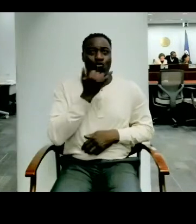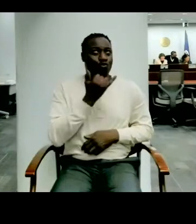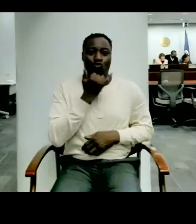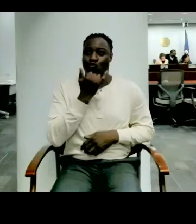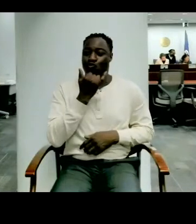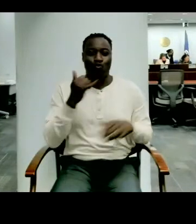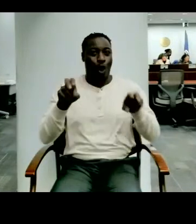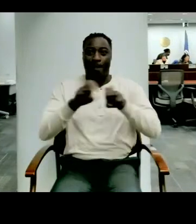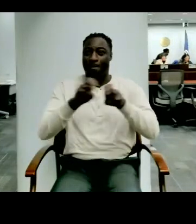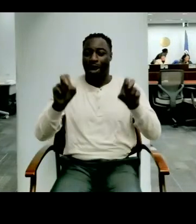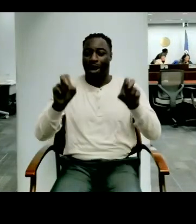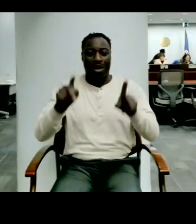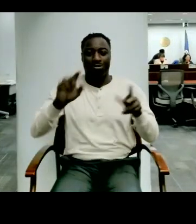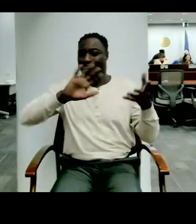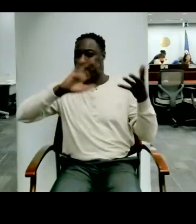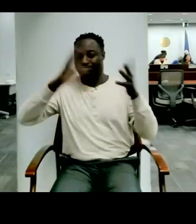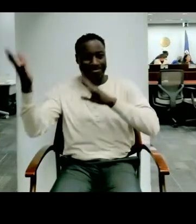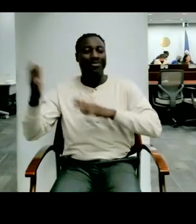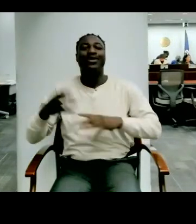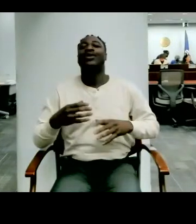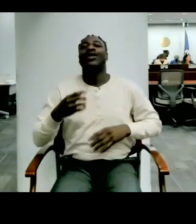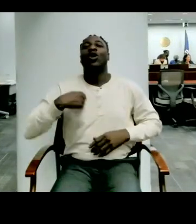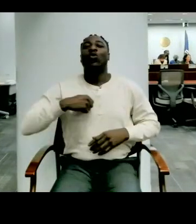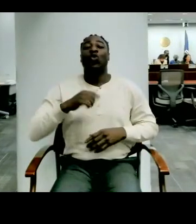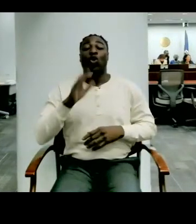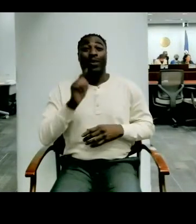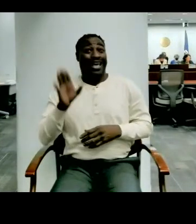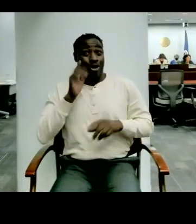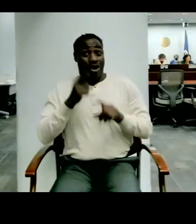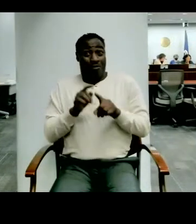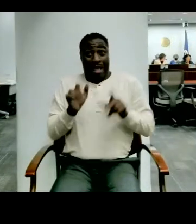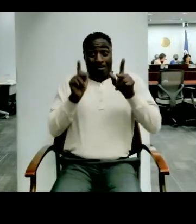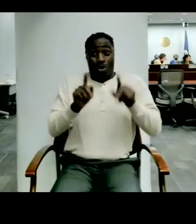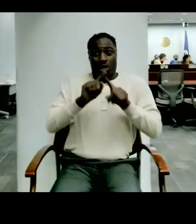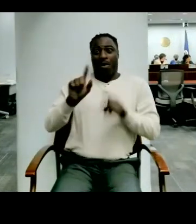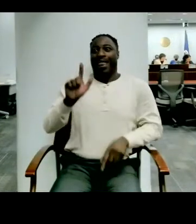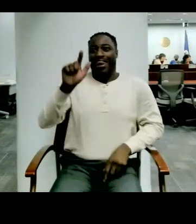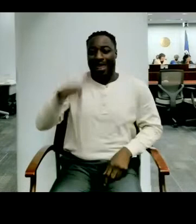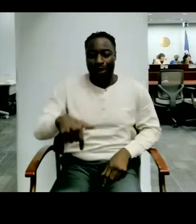Okay, thank you. So we will be hearing from her, but that will be a little later and so I'm going